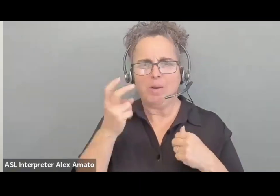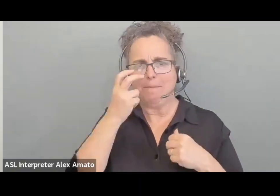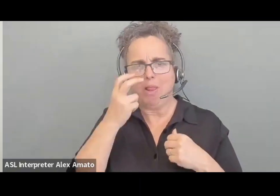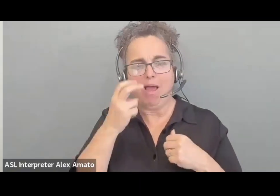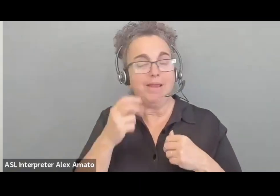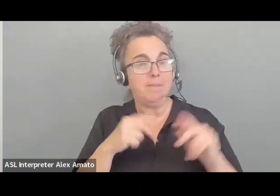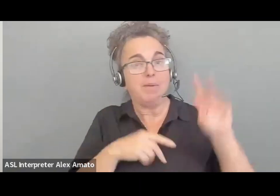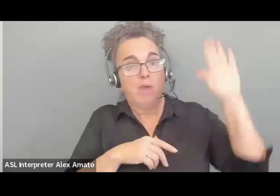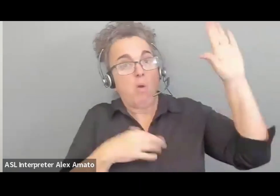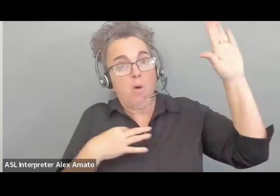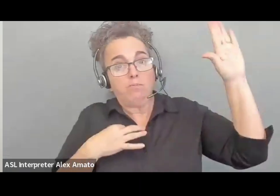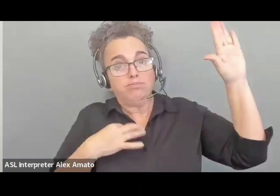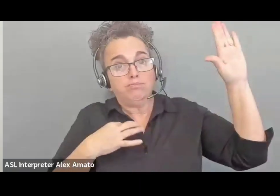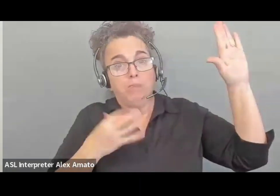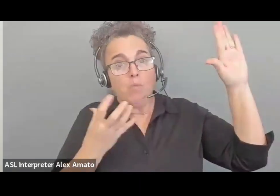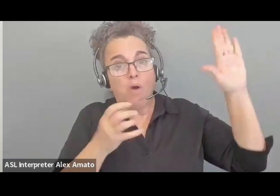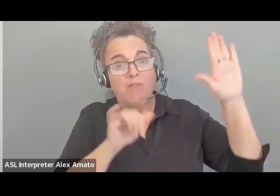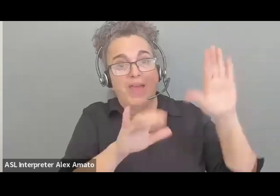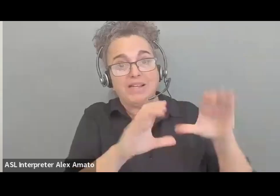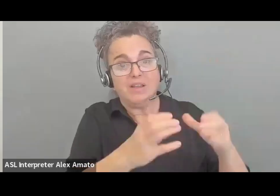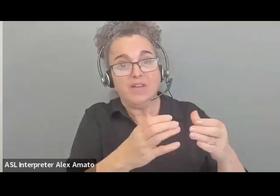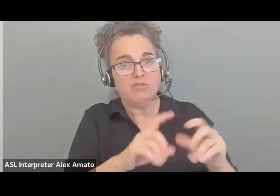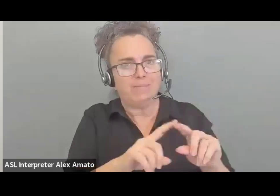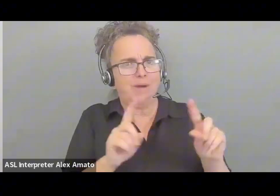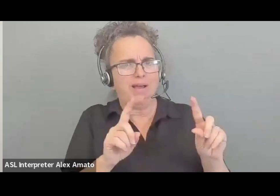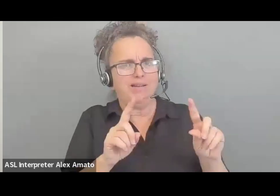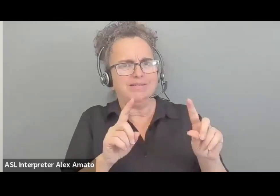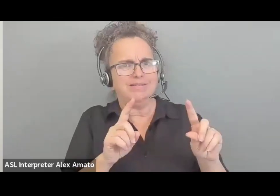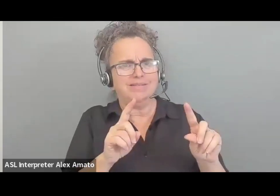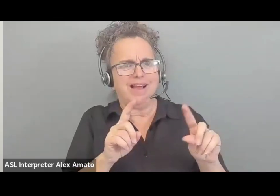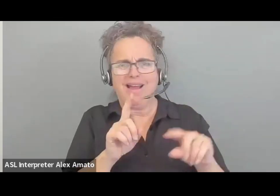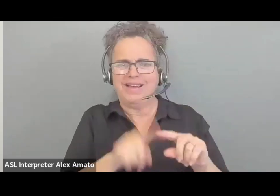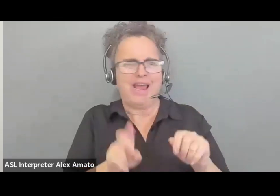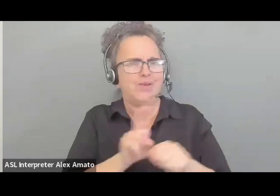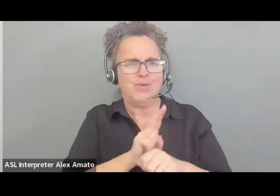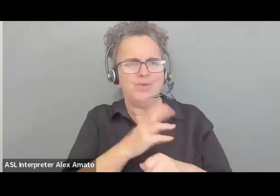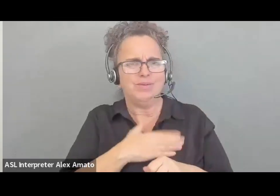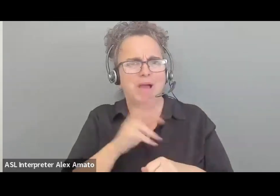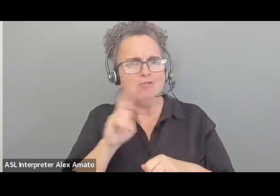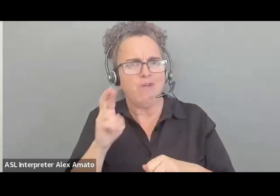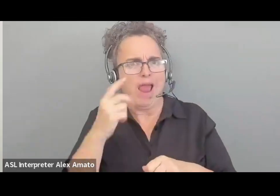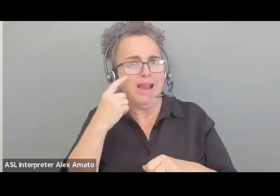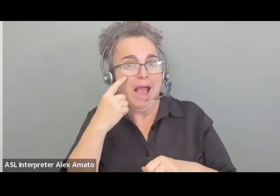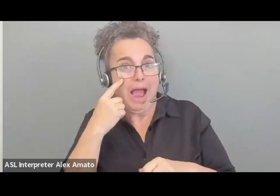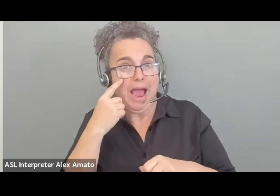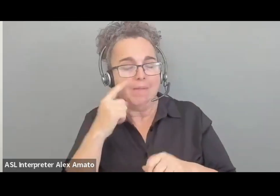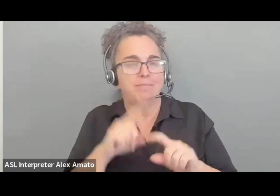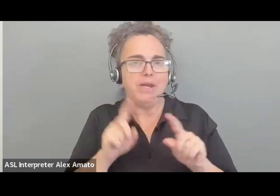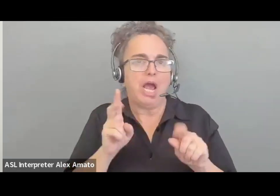and low vision division, but I, and I can't use my right eye, but I use a eye tracking